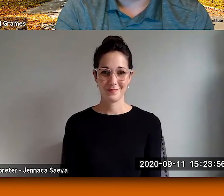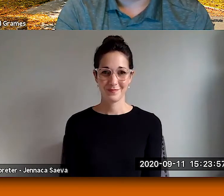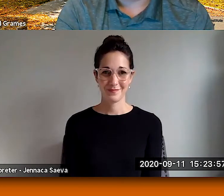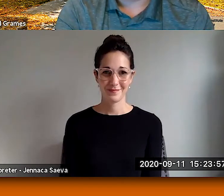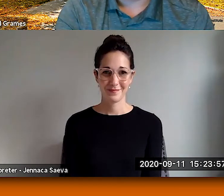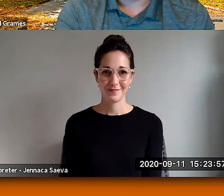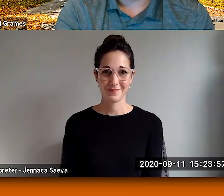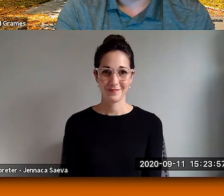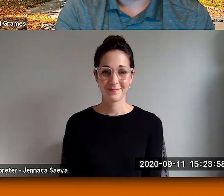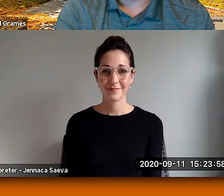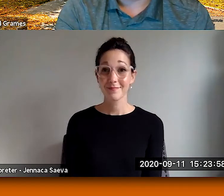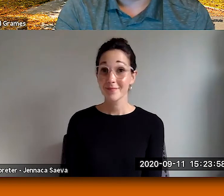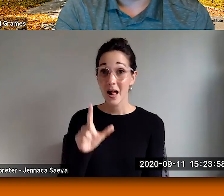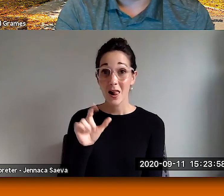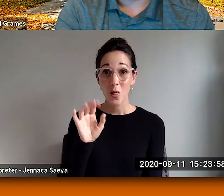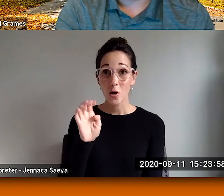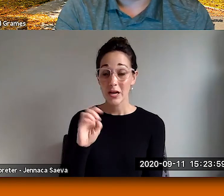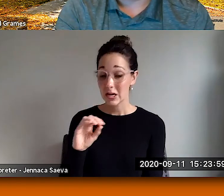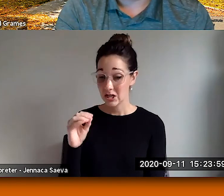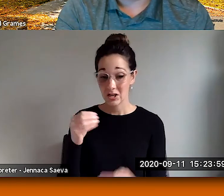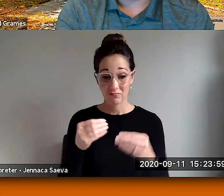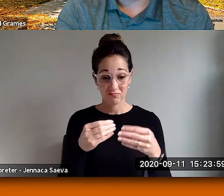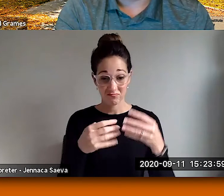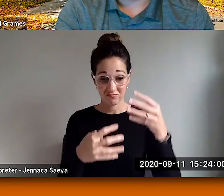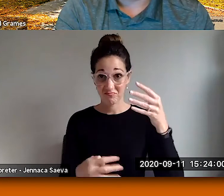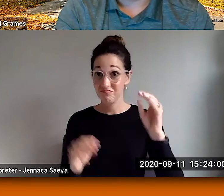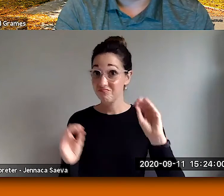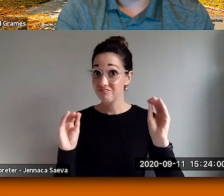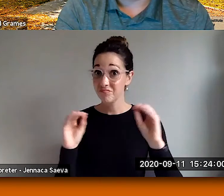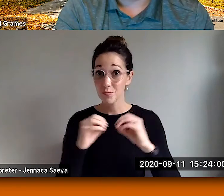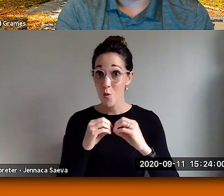I don't have any more questions lined up right now for the team,